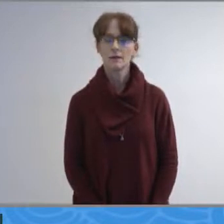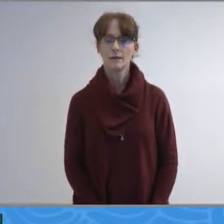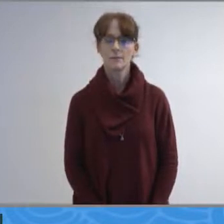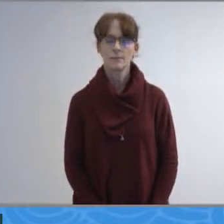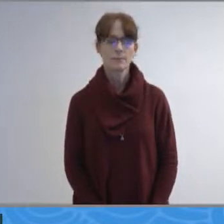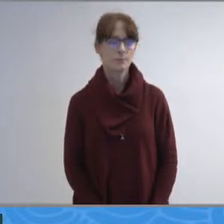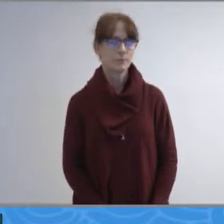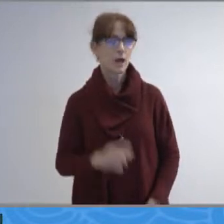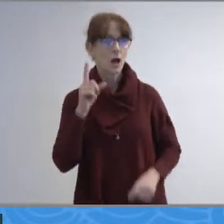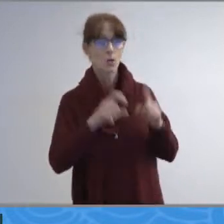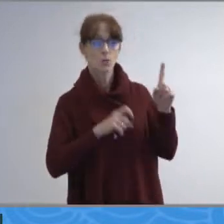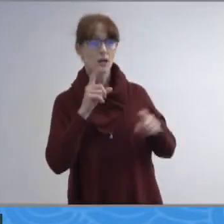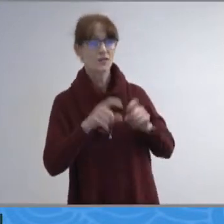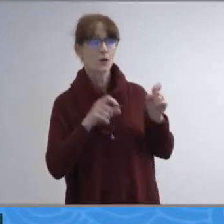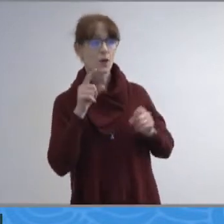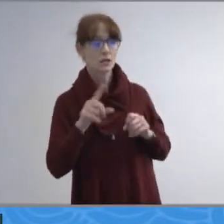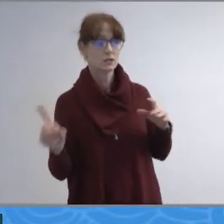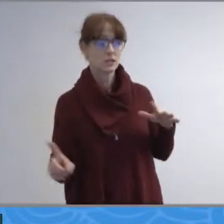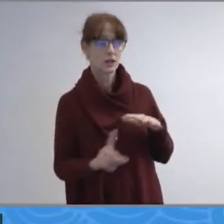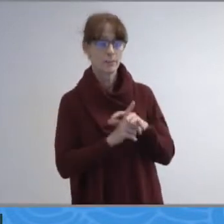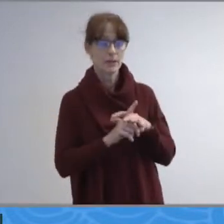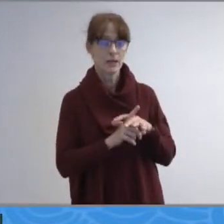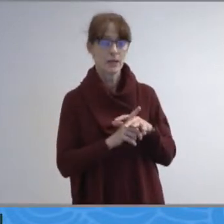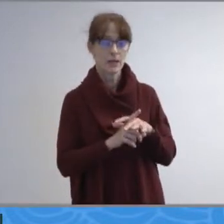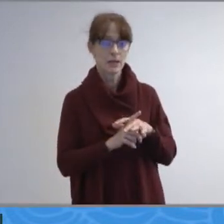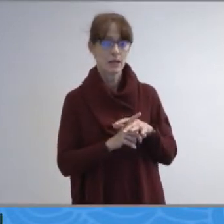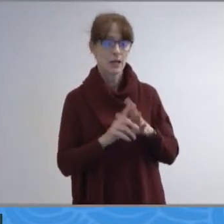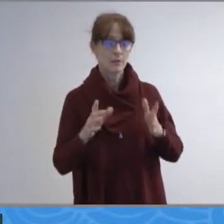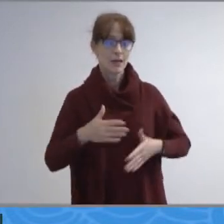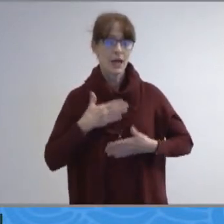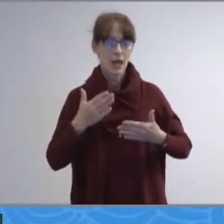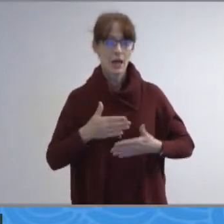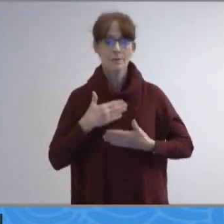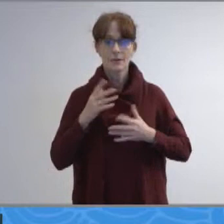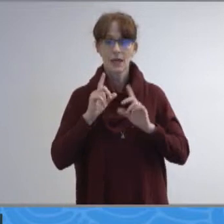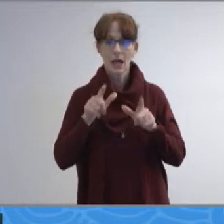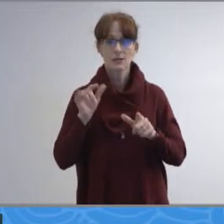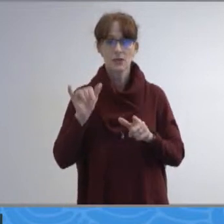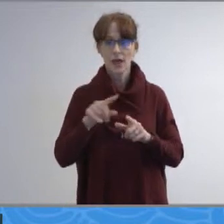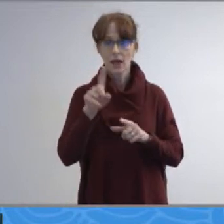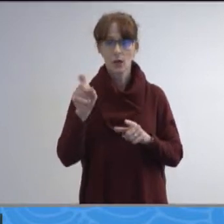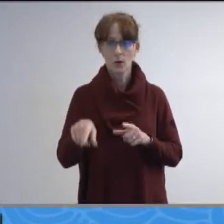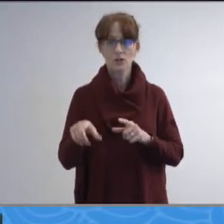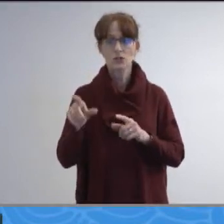Vanitha, we did have another question come in. I would be happy to go ahead and answer that question.